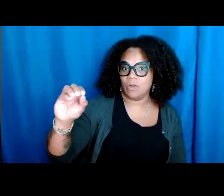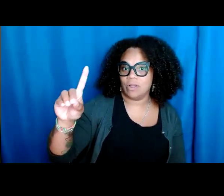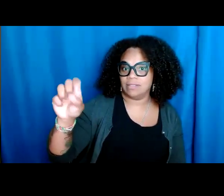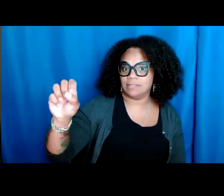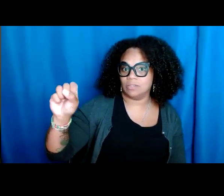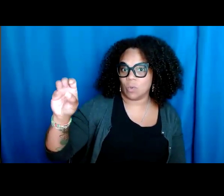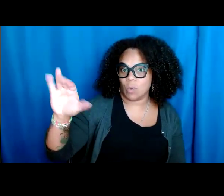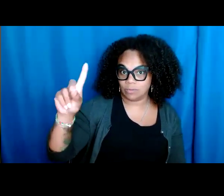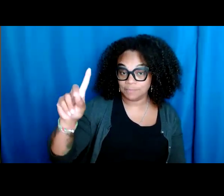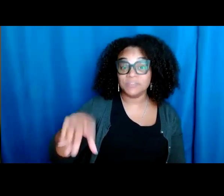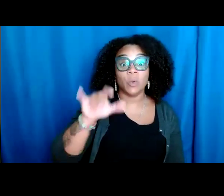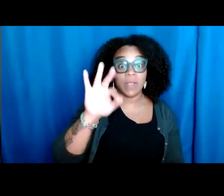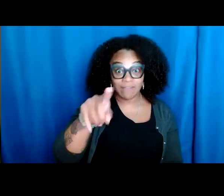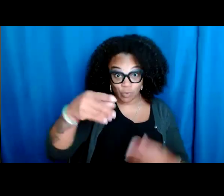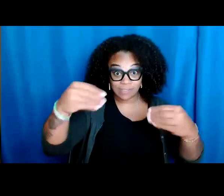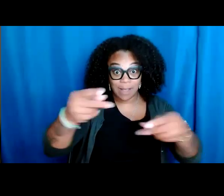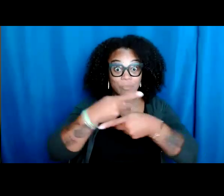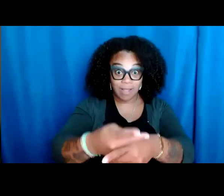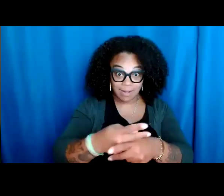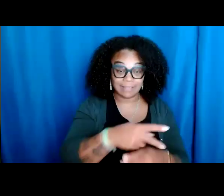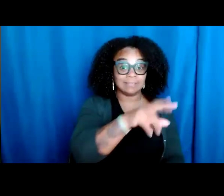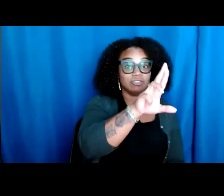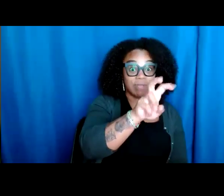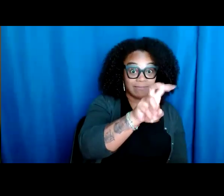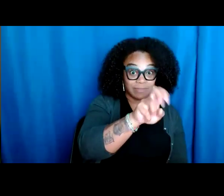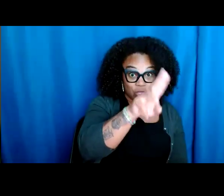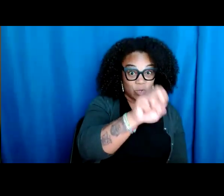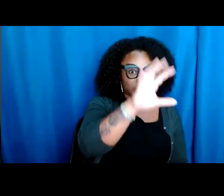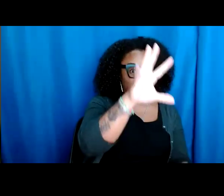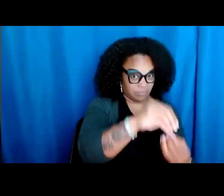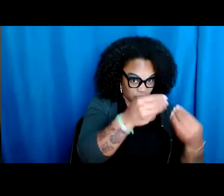be your revenue, which is your gross sales, minus your cost of goods sold,